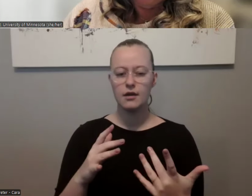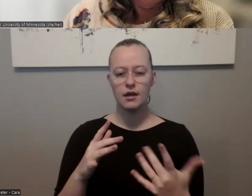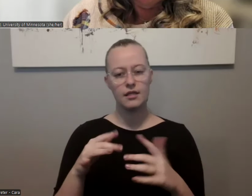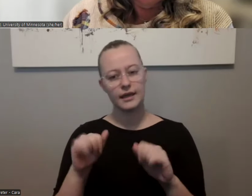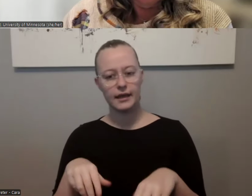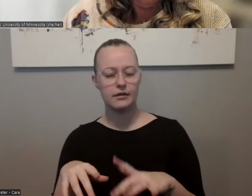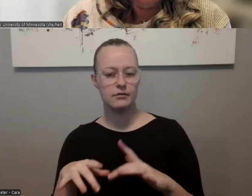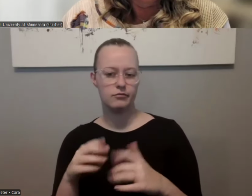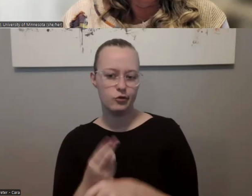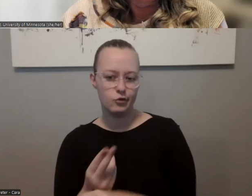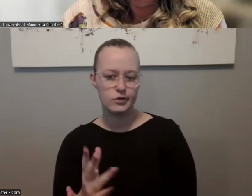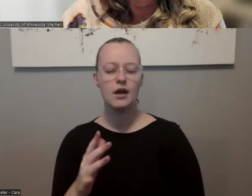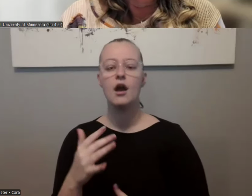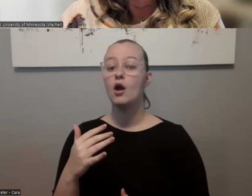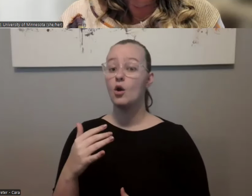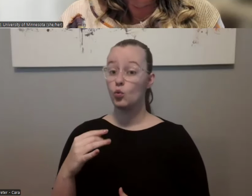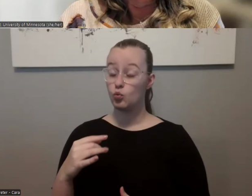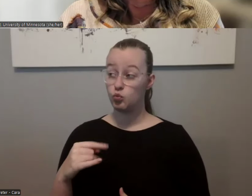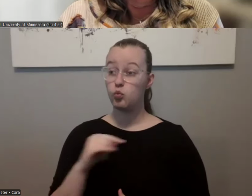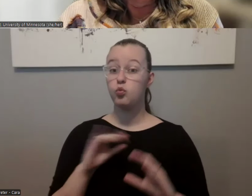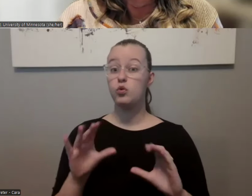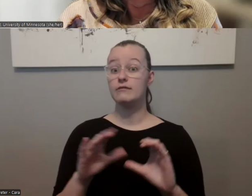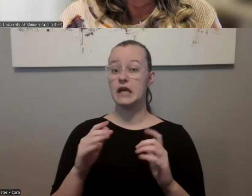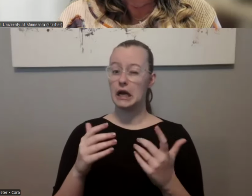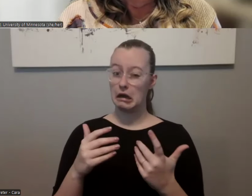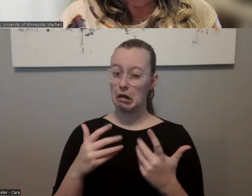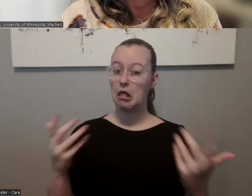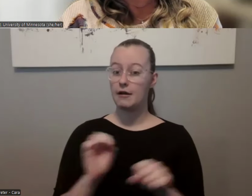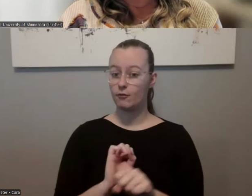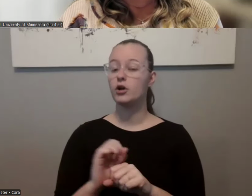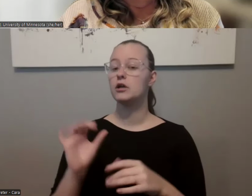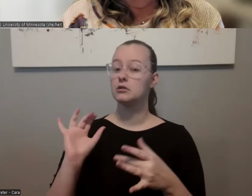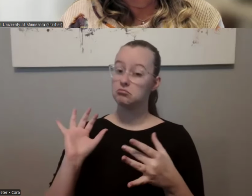We've done a fair amount of work the last several years in the state of Rhode Island